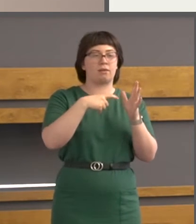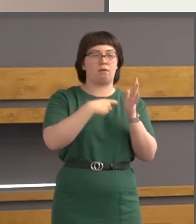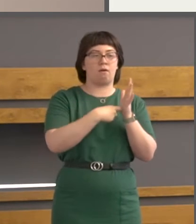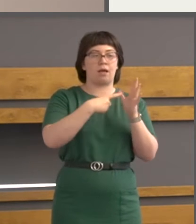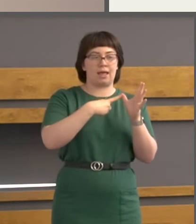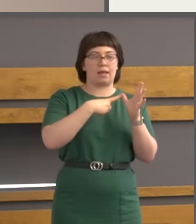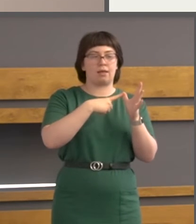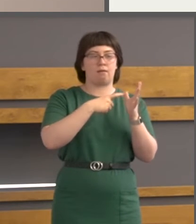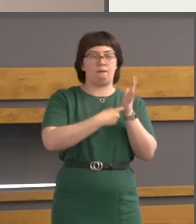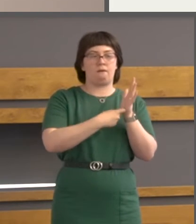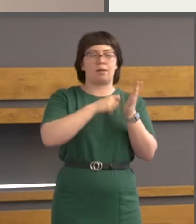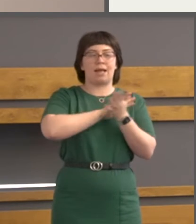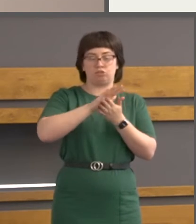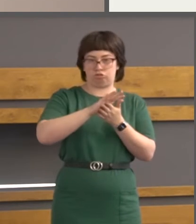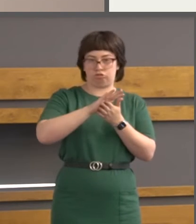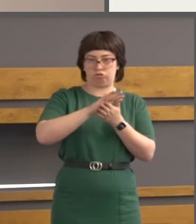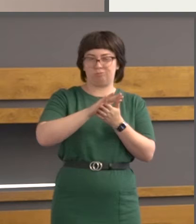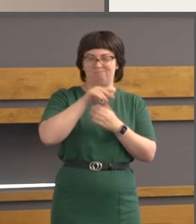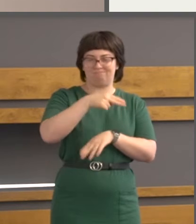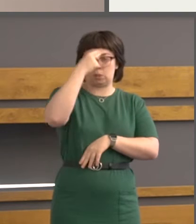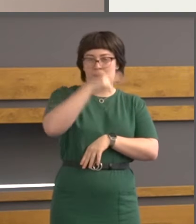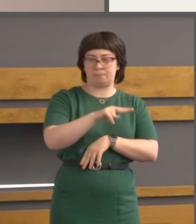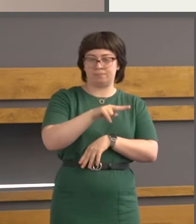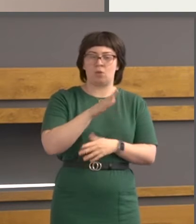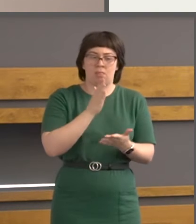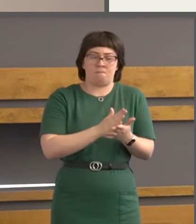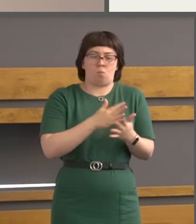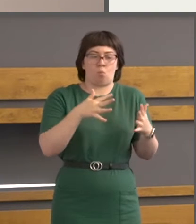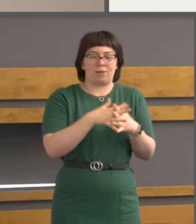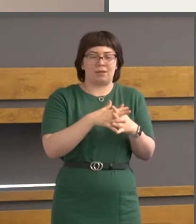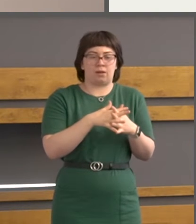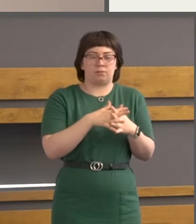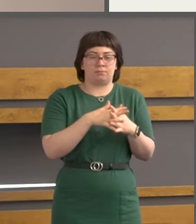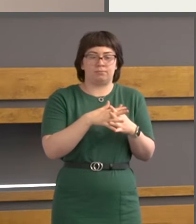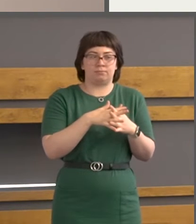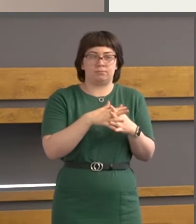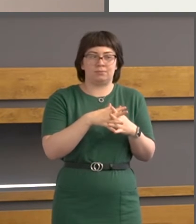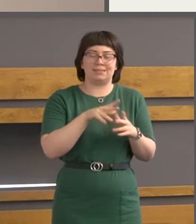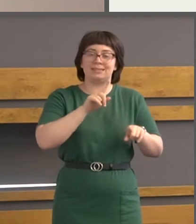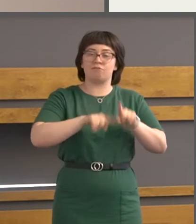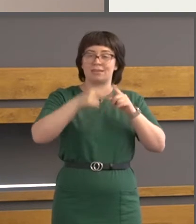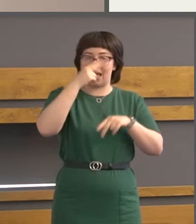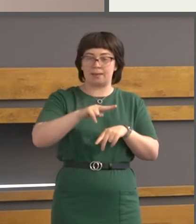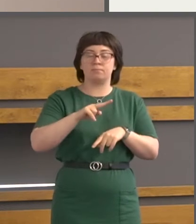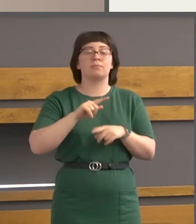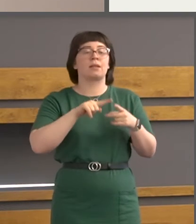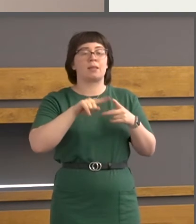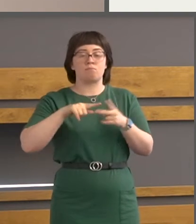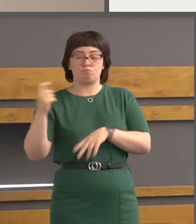which then became separated and distinct. So widows were then termed bidhaba and prostitutes were termed beshya.